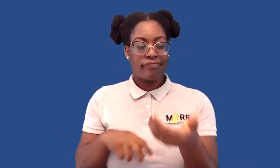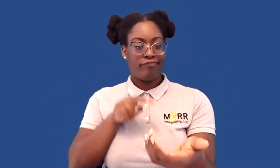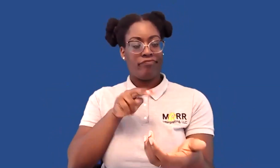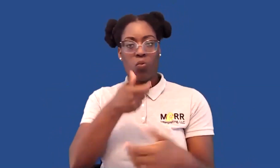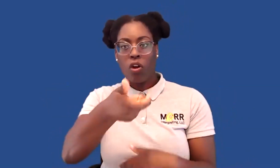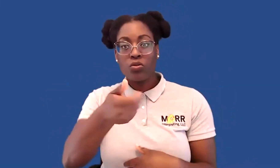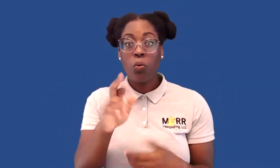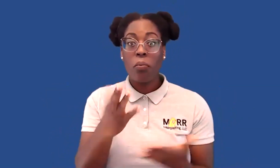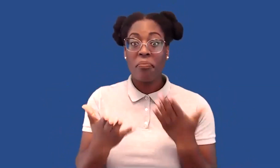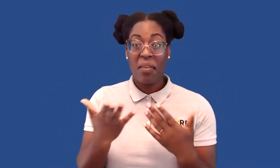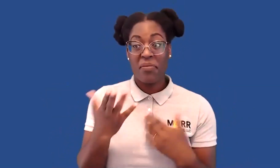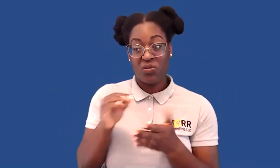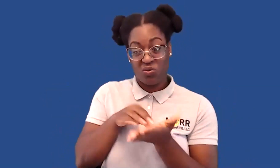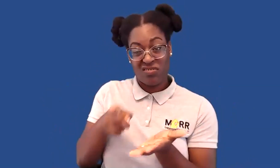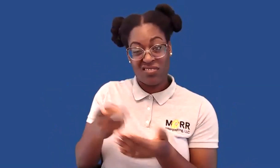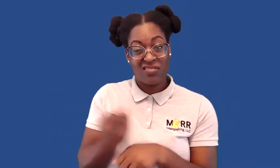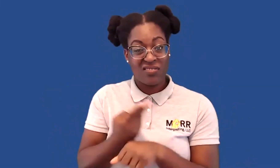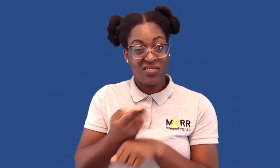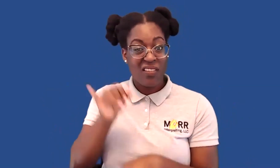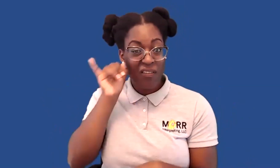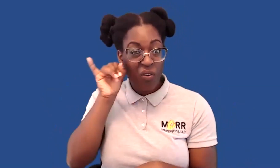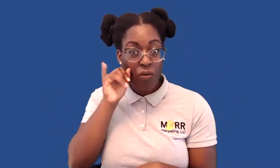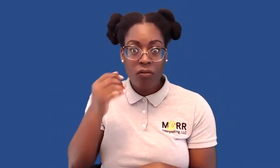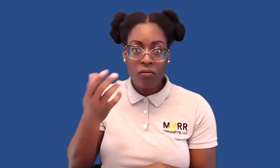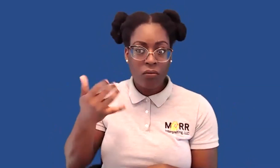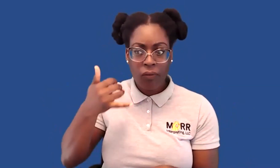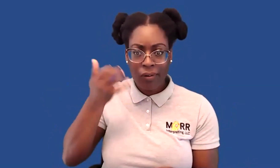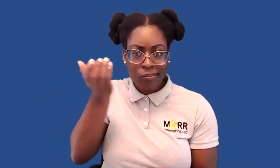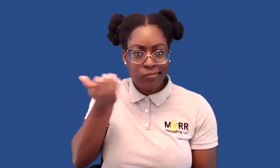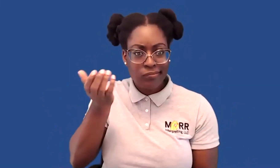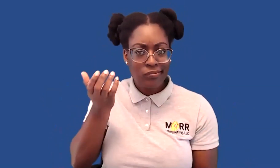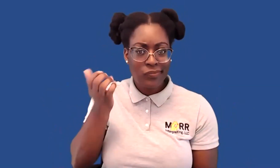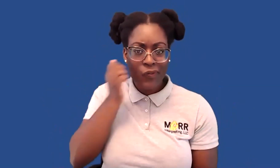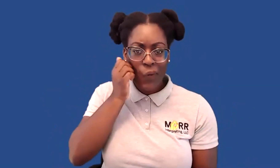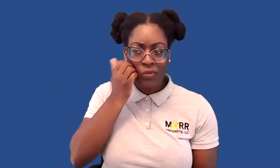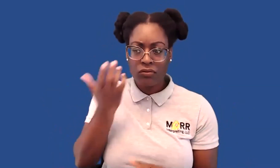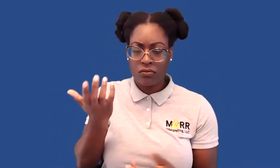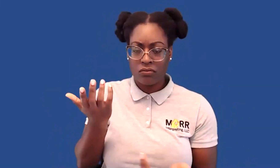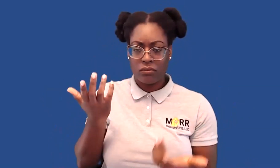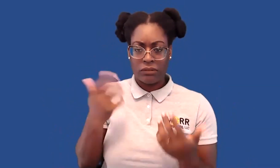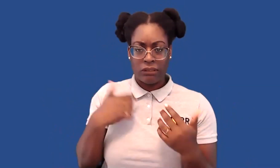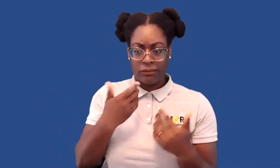or if they do have some kind of auditory issues that prevent them from hearing that feedback?